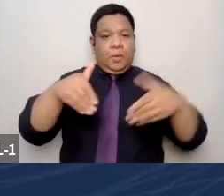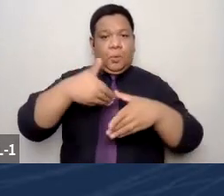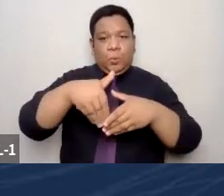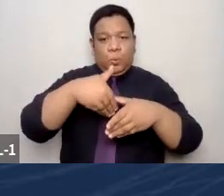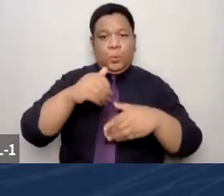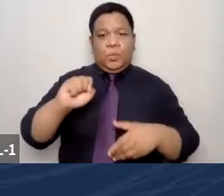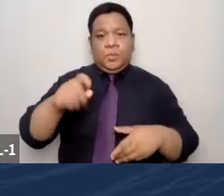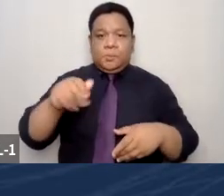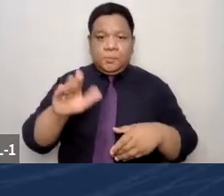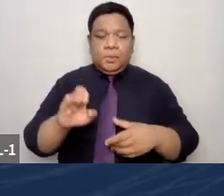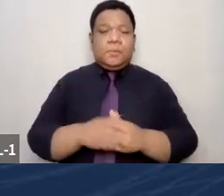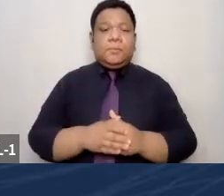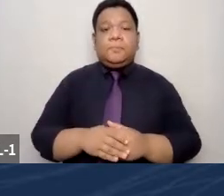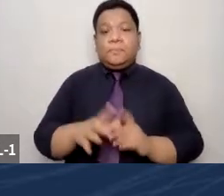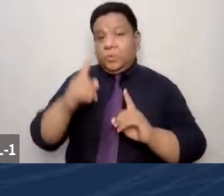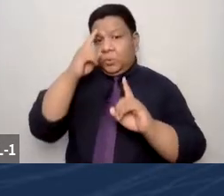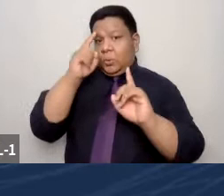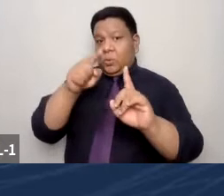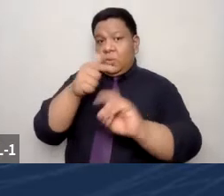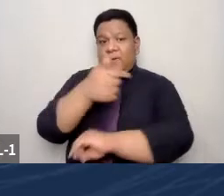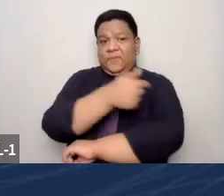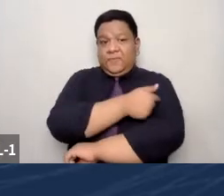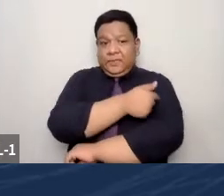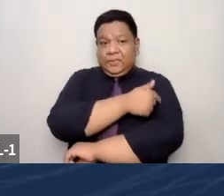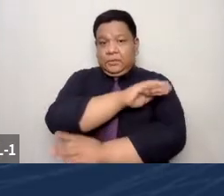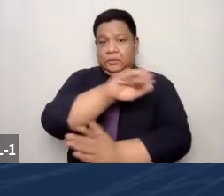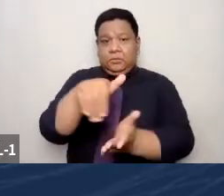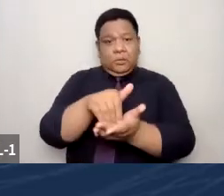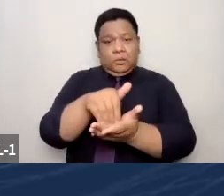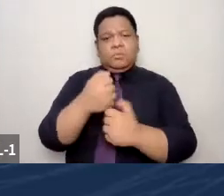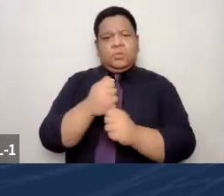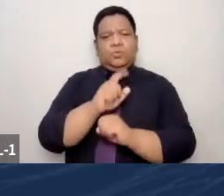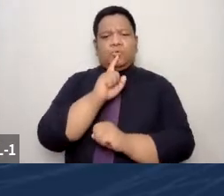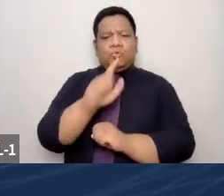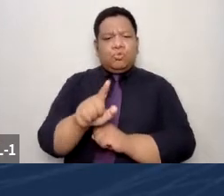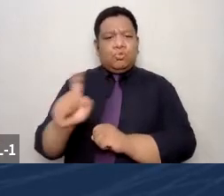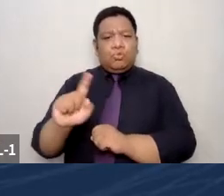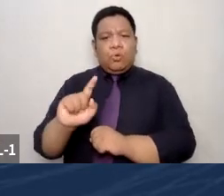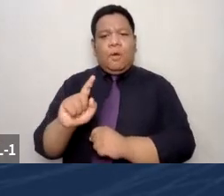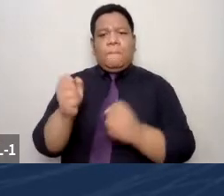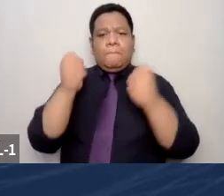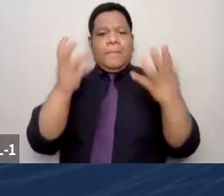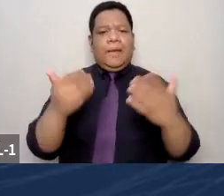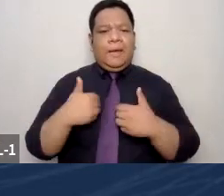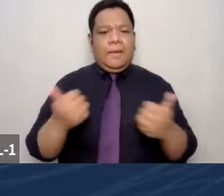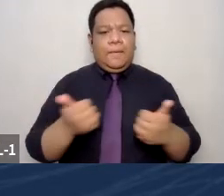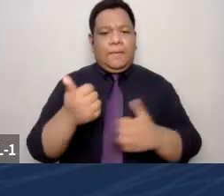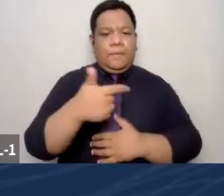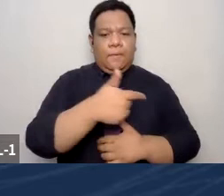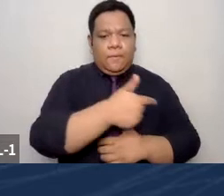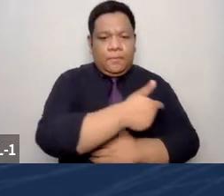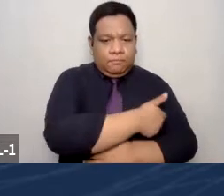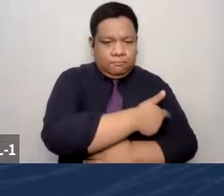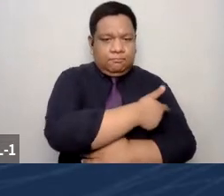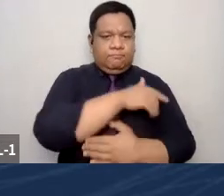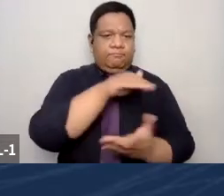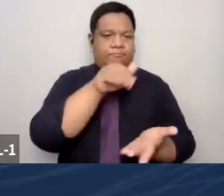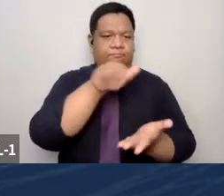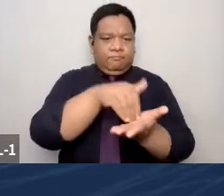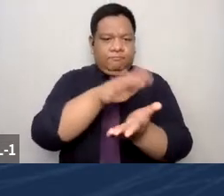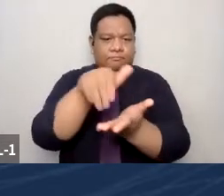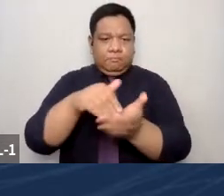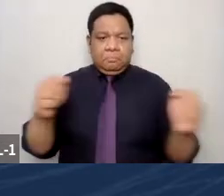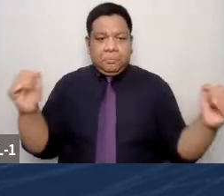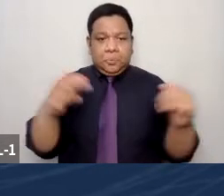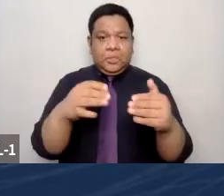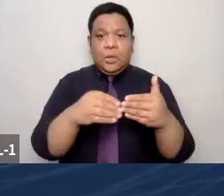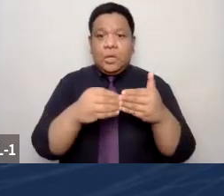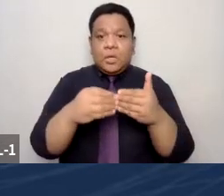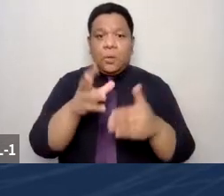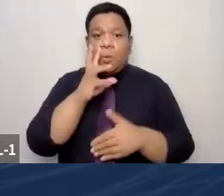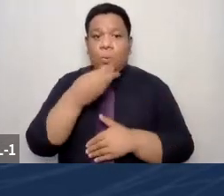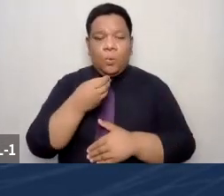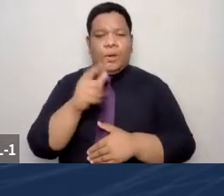What these vaccination sites are trying to achieve is to ensure that they can vaccinate a lot of people in one area and this is supervised by Local Government Units.